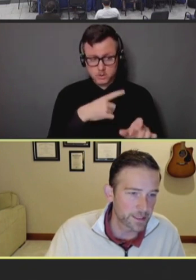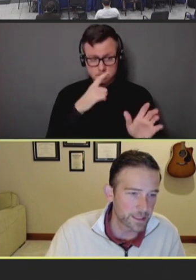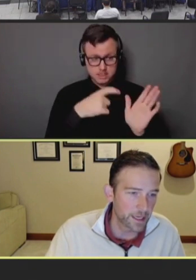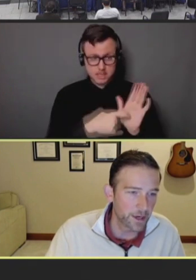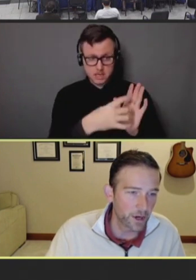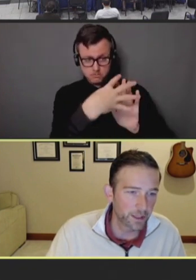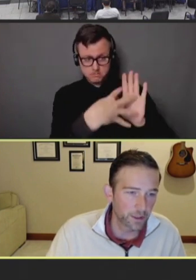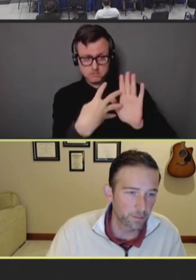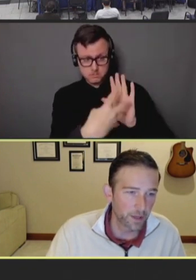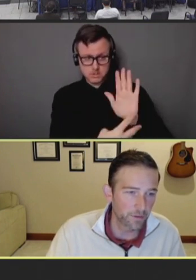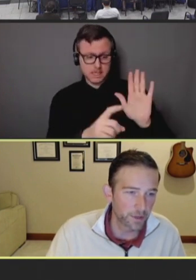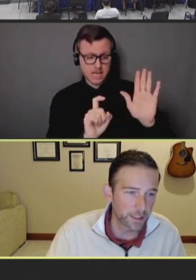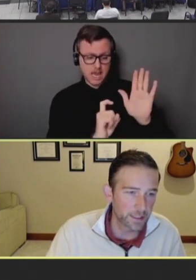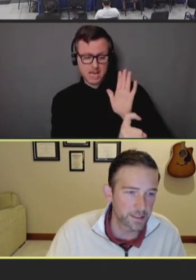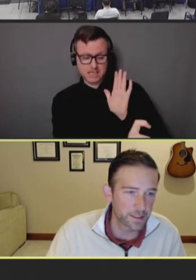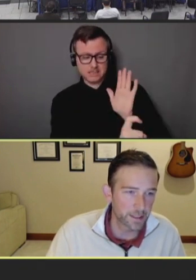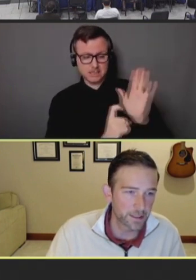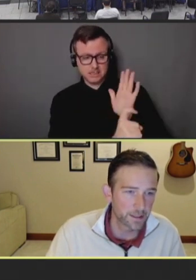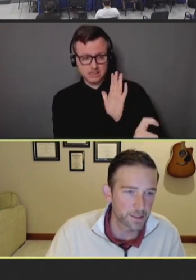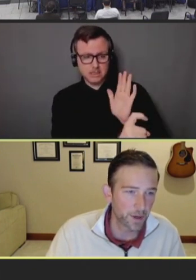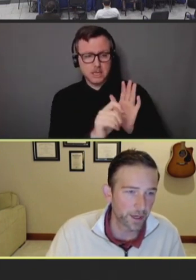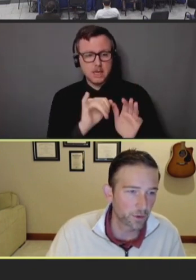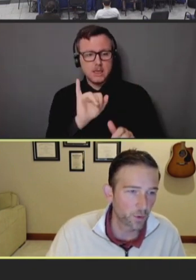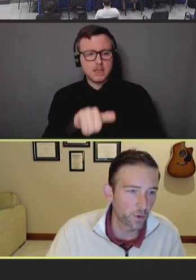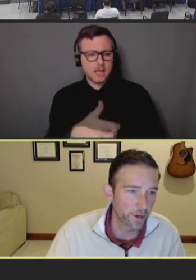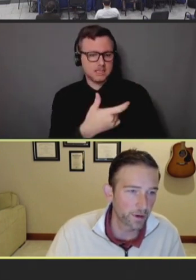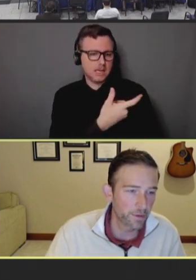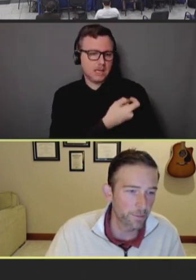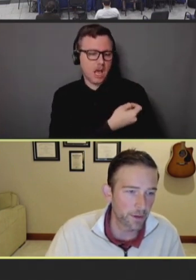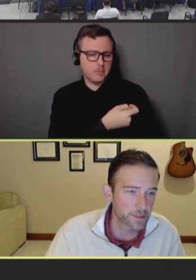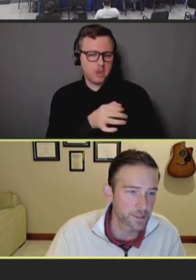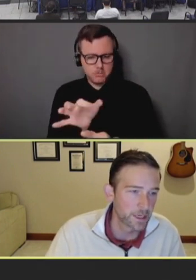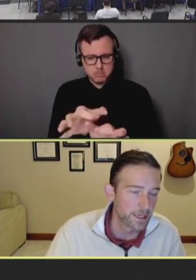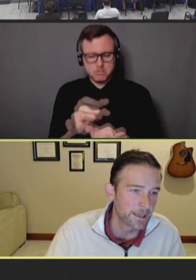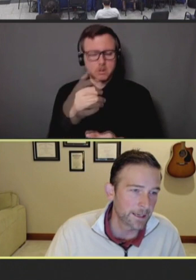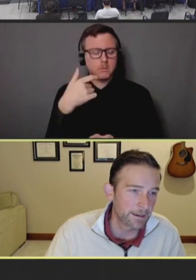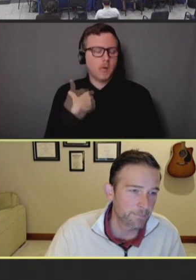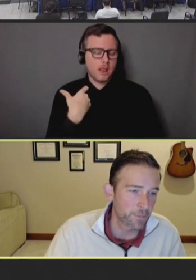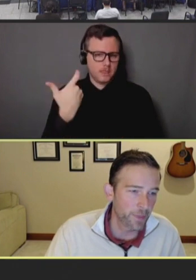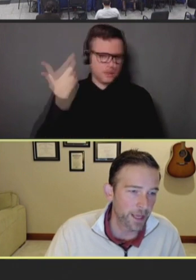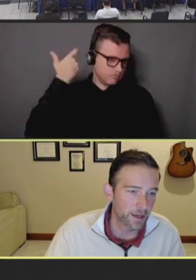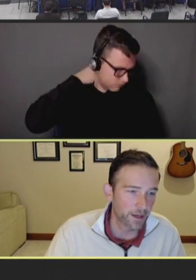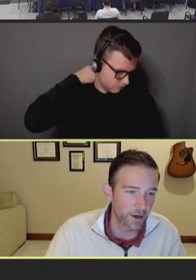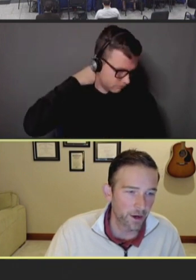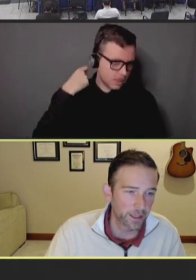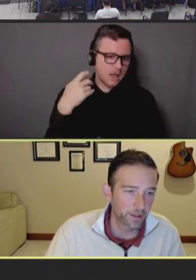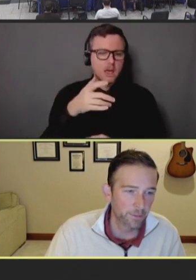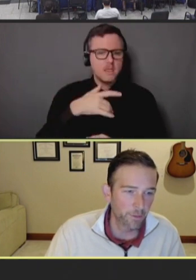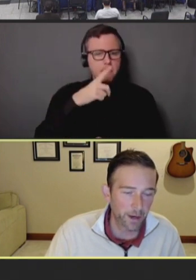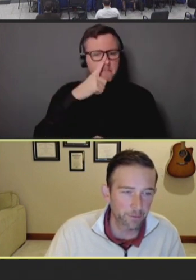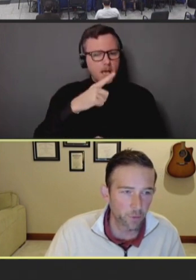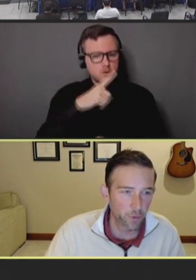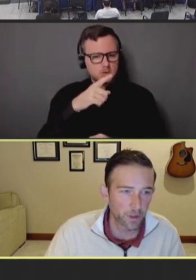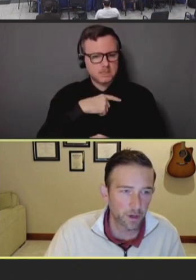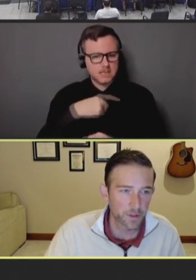the inoculum level into the spinal cord of the mouse that an inoculum of about four logs